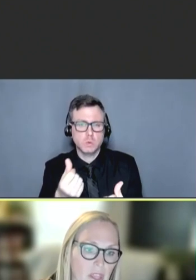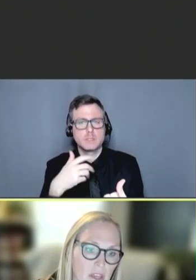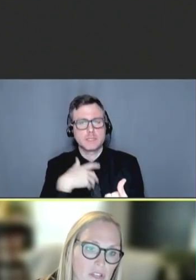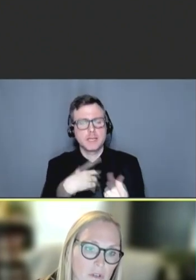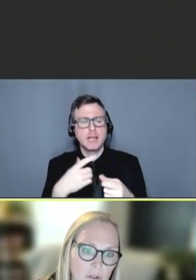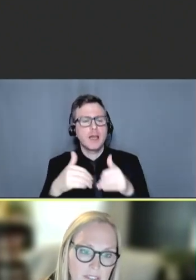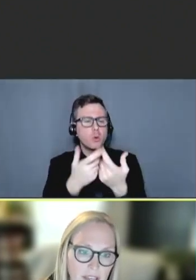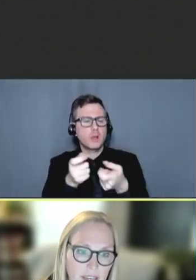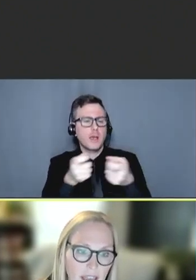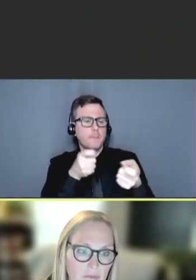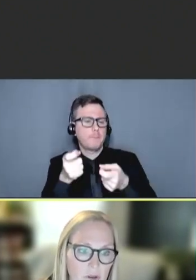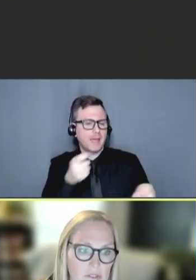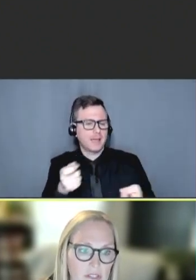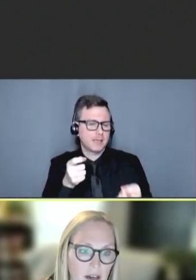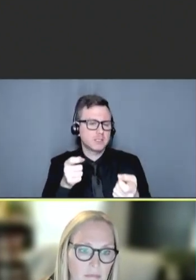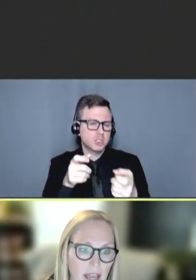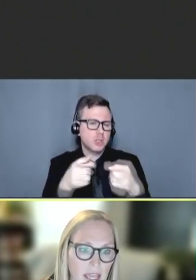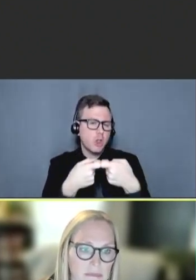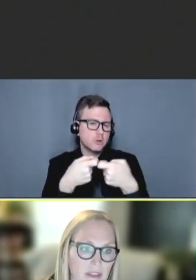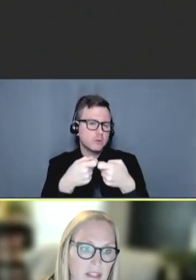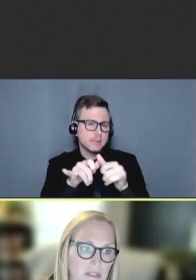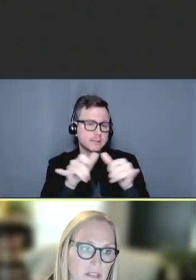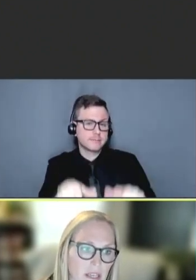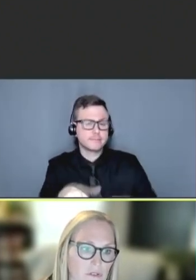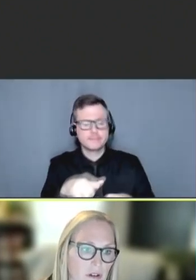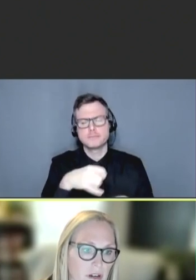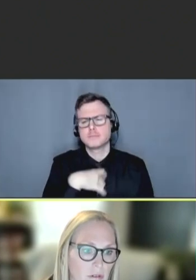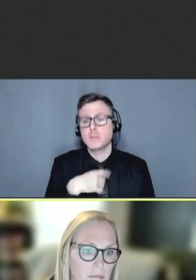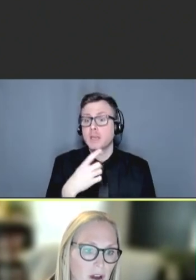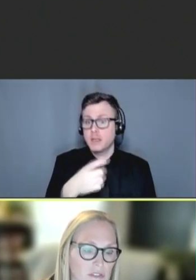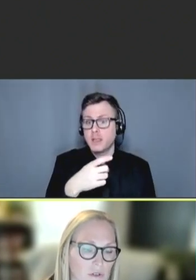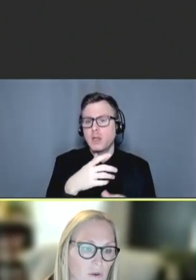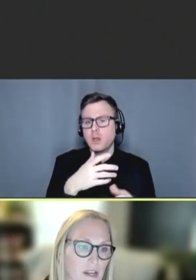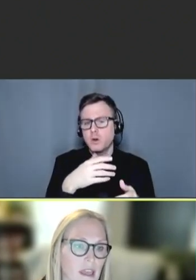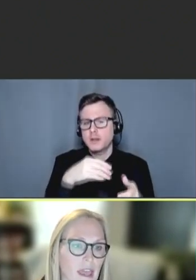So, we're excited to have those items available. Again, those are in our repository.